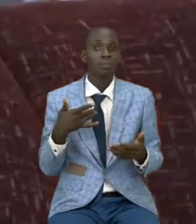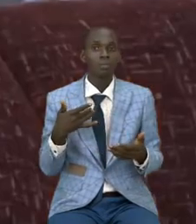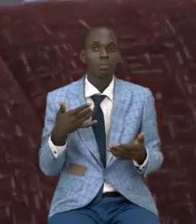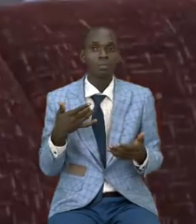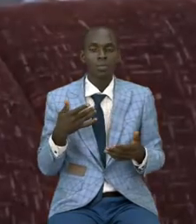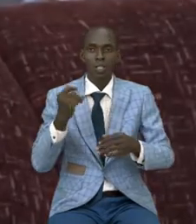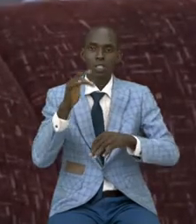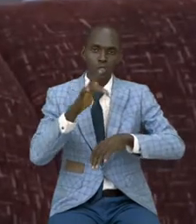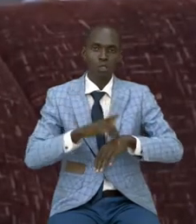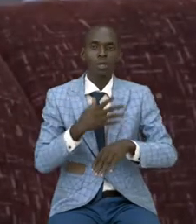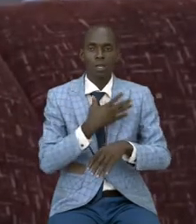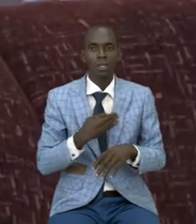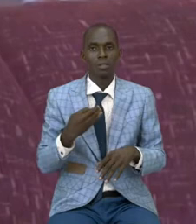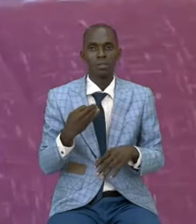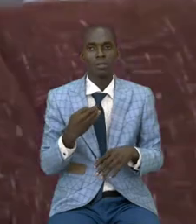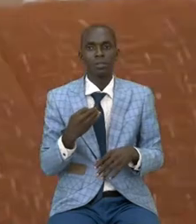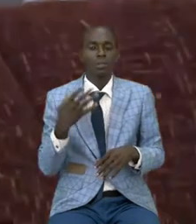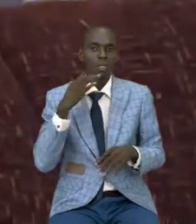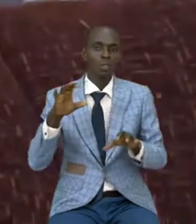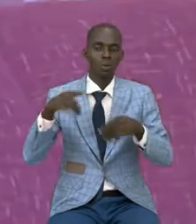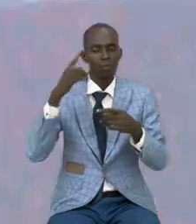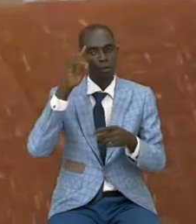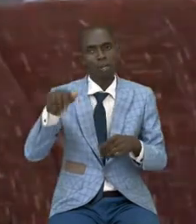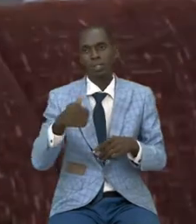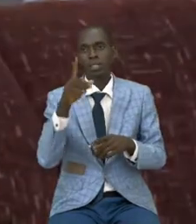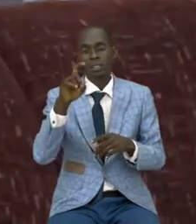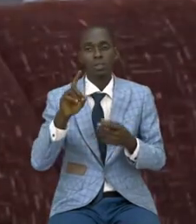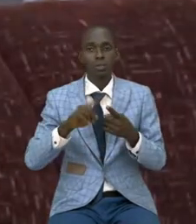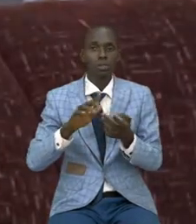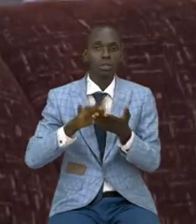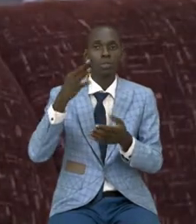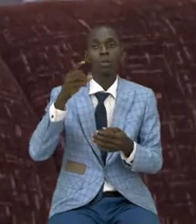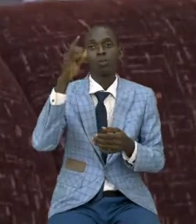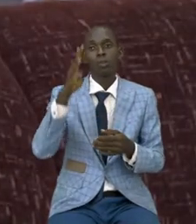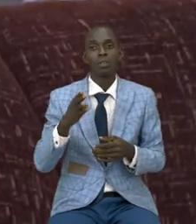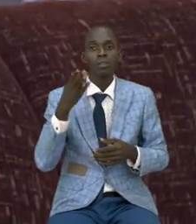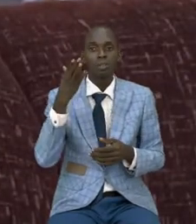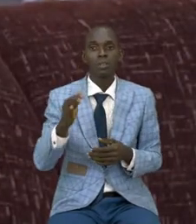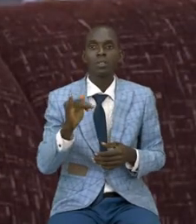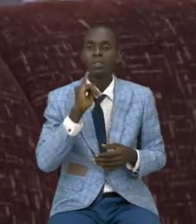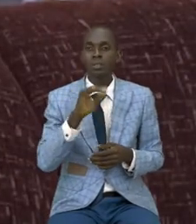january i did another test to the building of god that there's no form of form of cancer